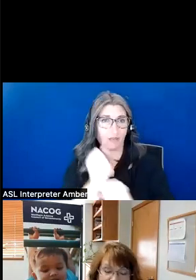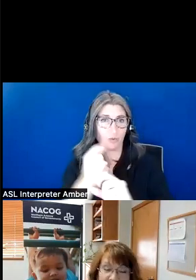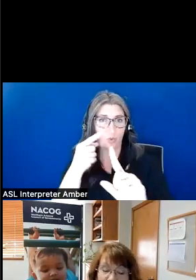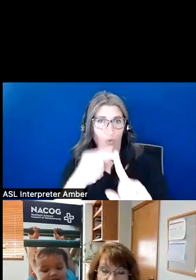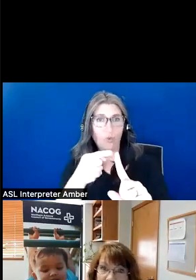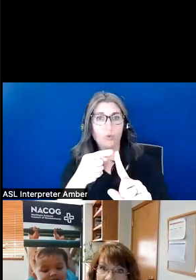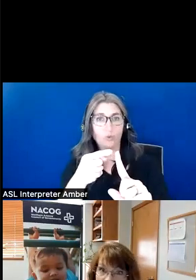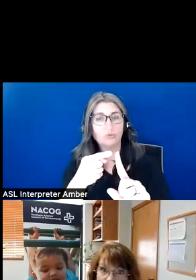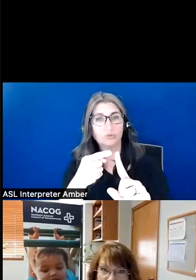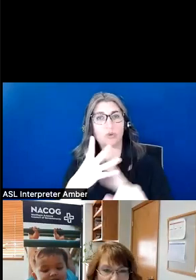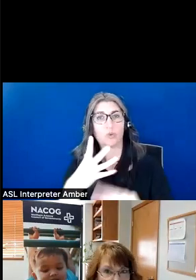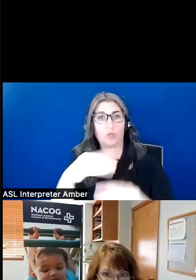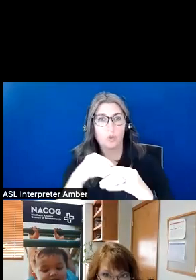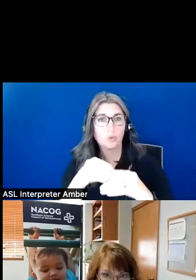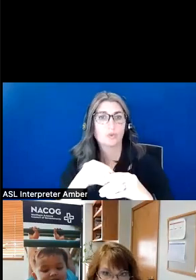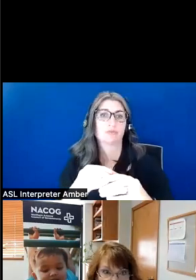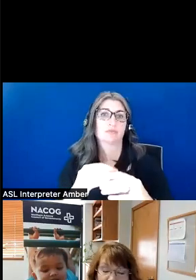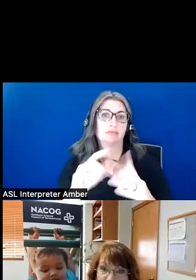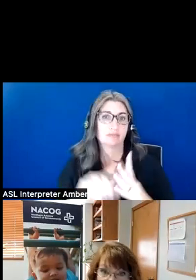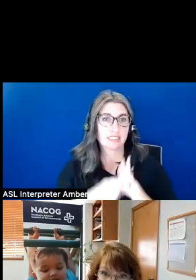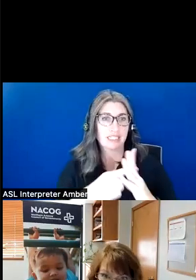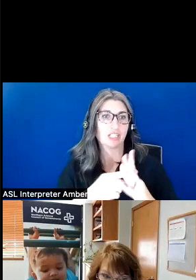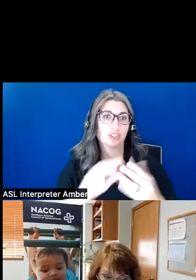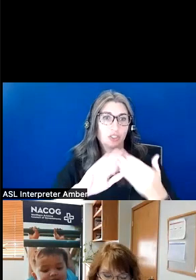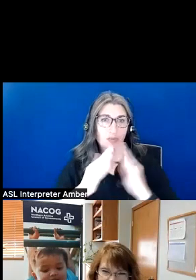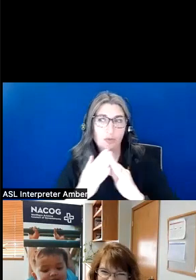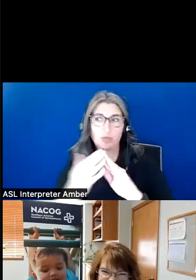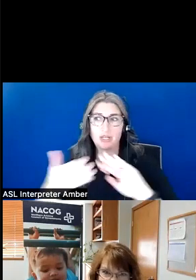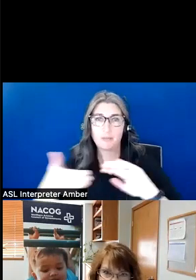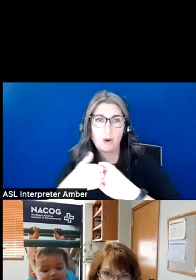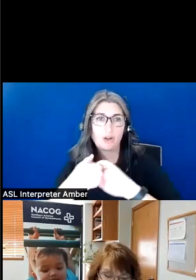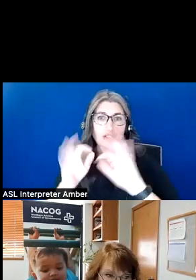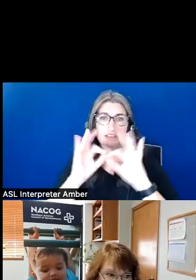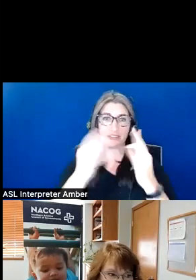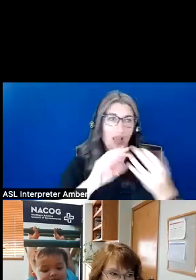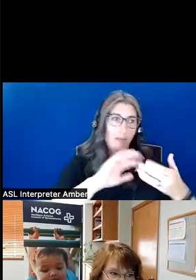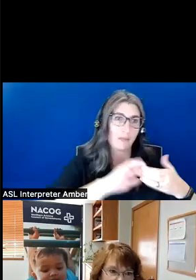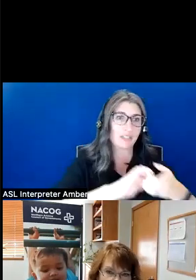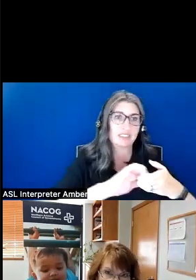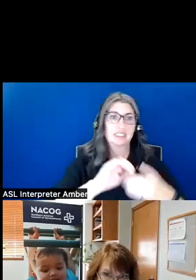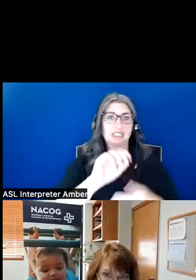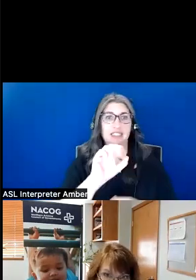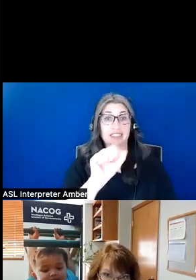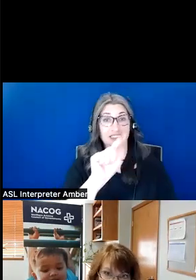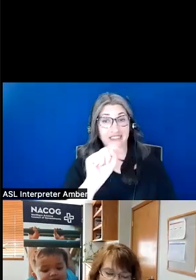We include and engage community partners, family partners, key stakeholders that were talked about earlier.